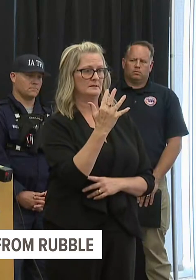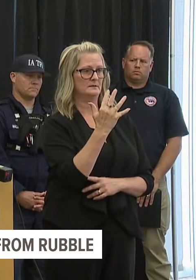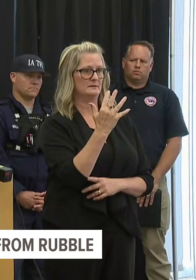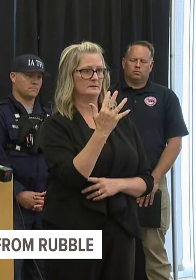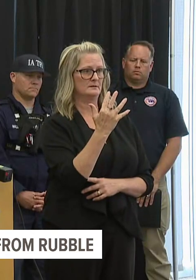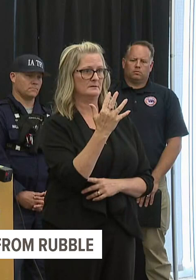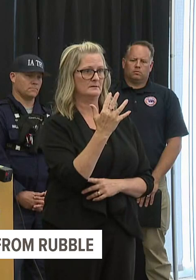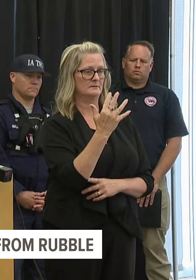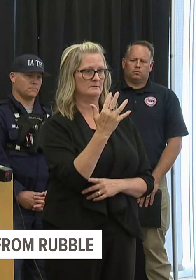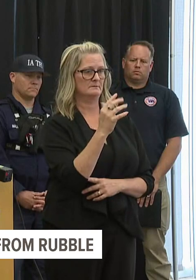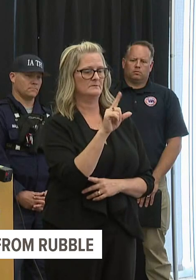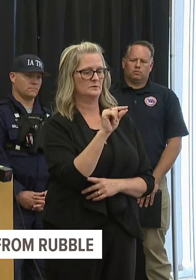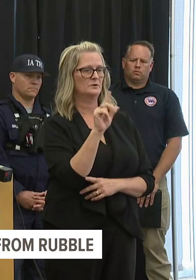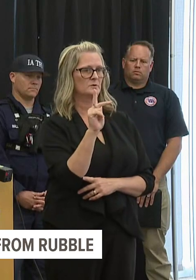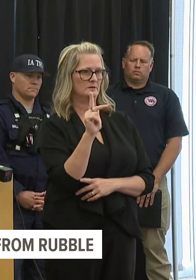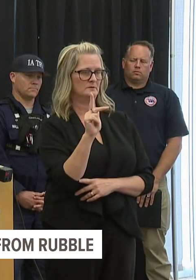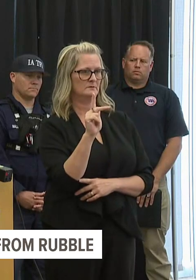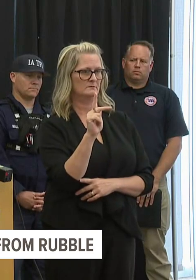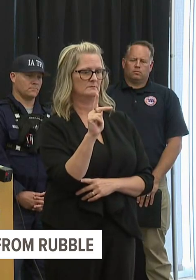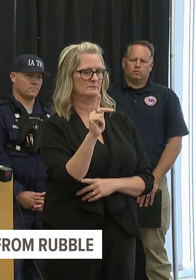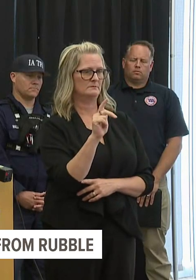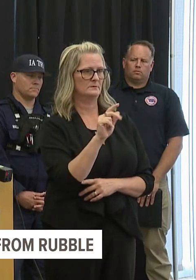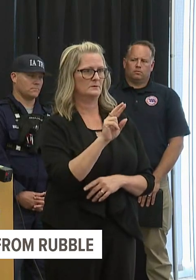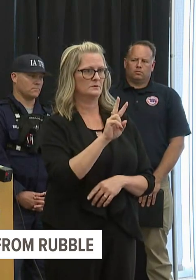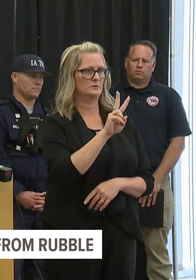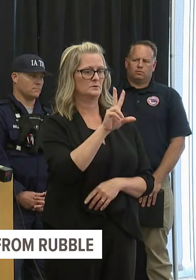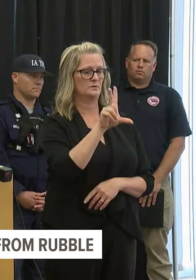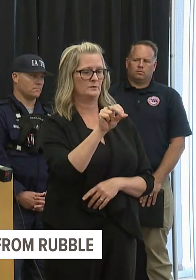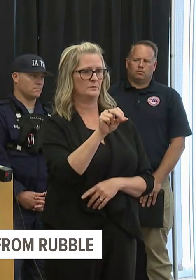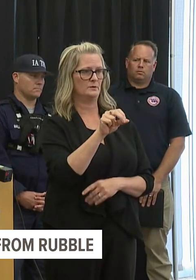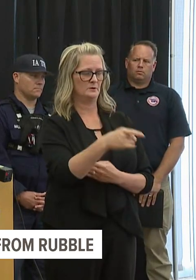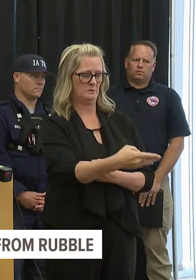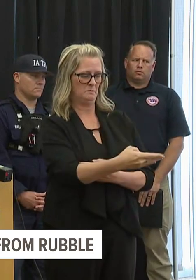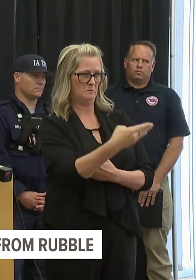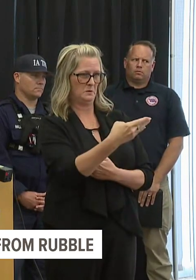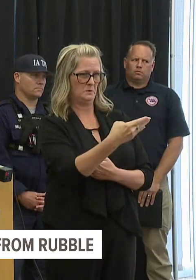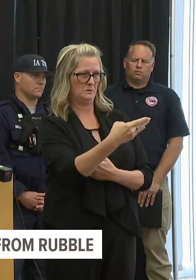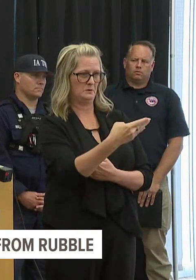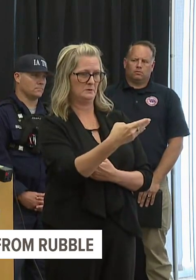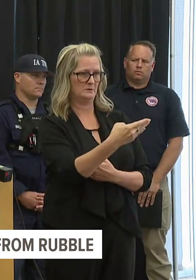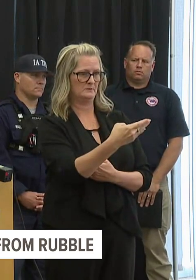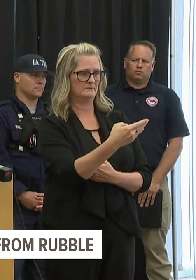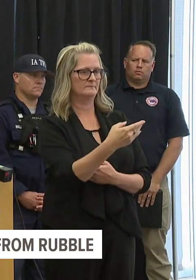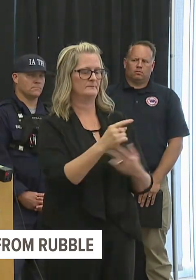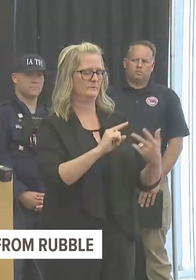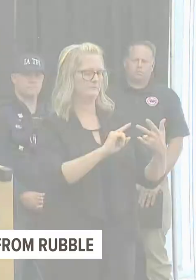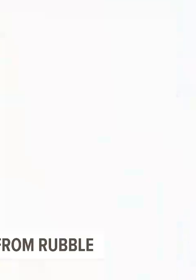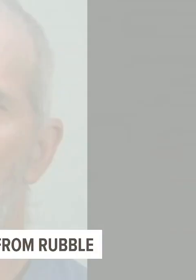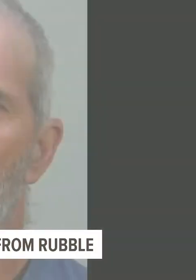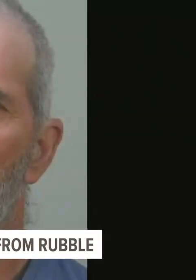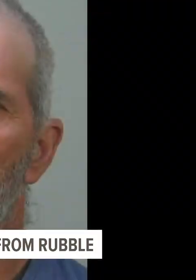2023 at 2:30 AM a victim was recovered and forensically